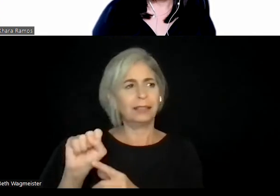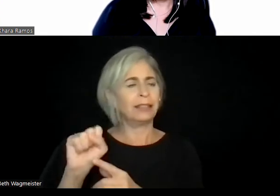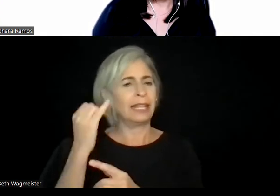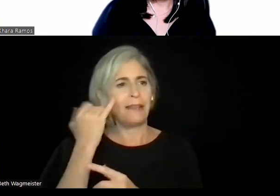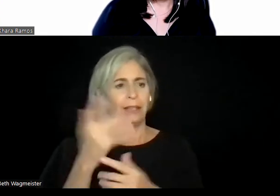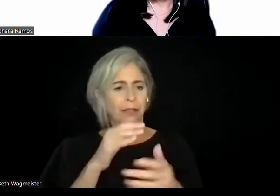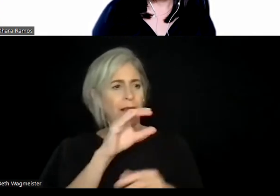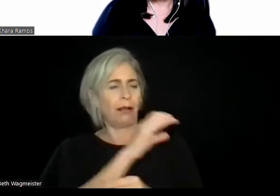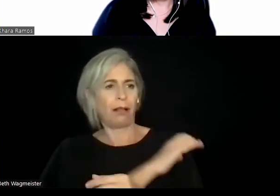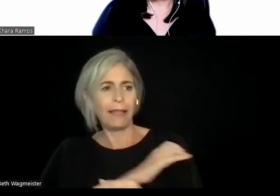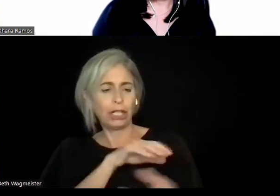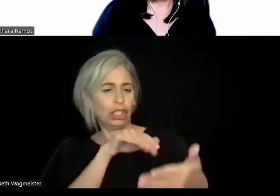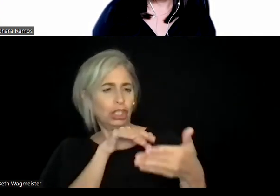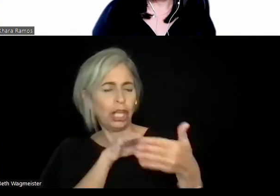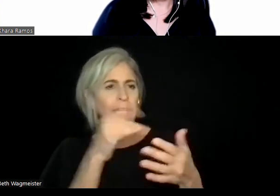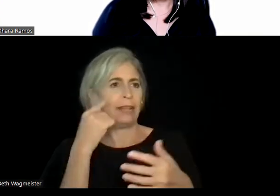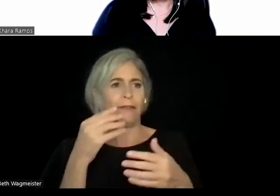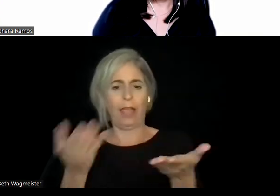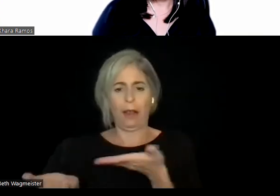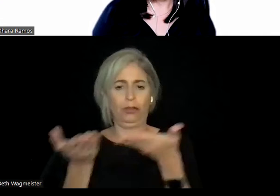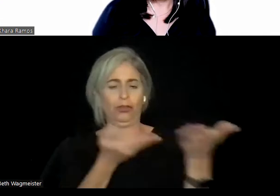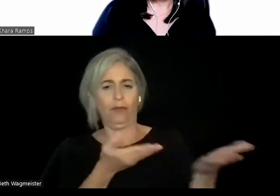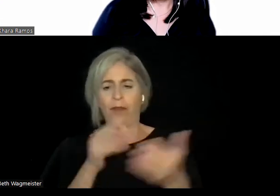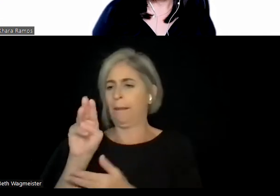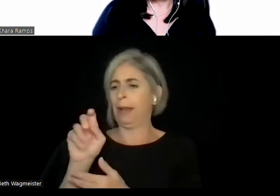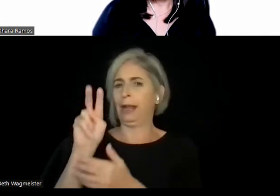recruitment, they'll reach out to other clinicians